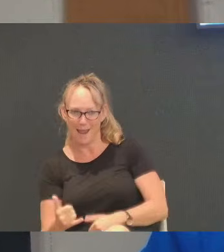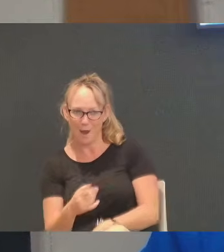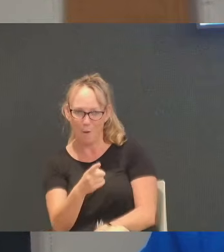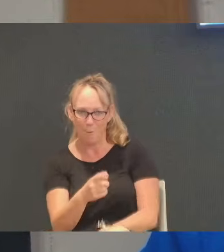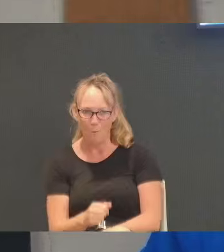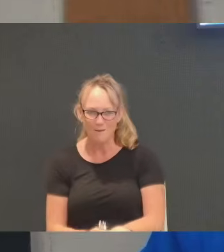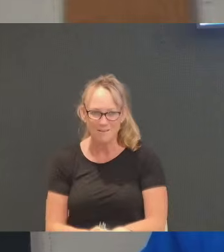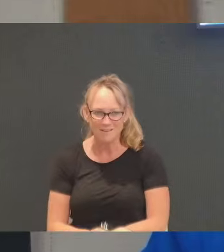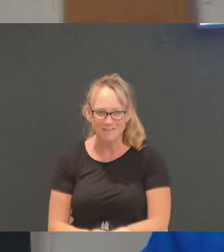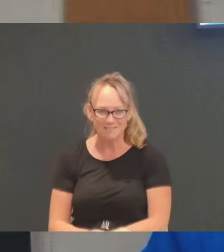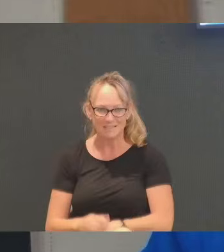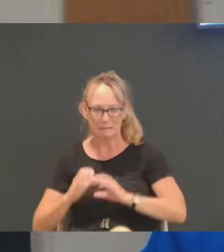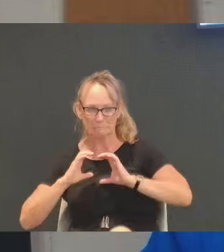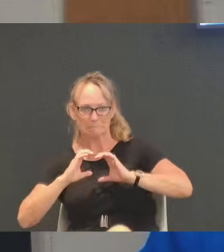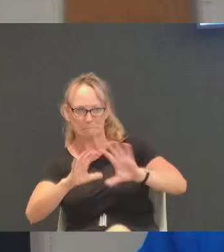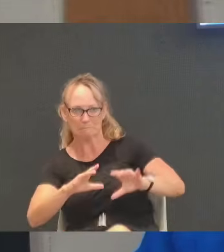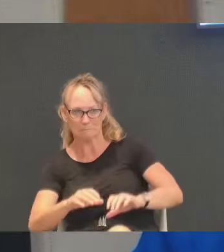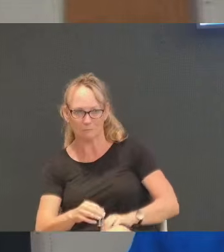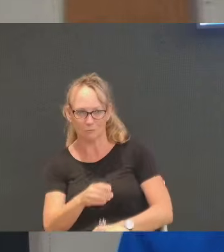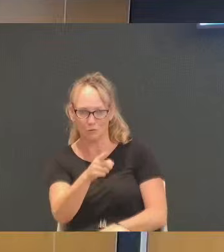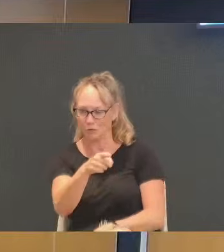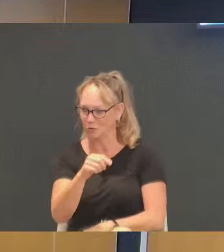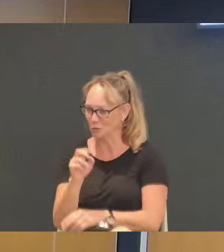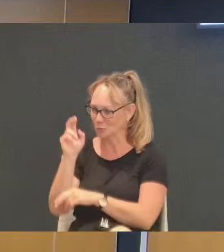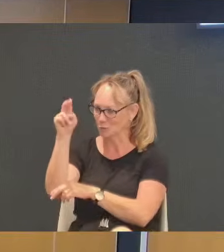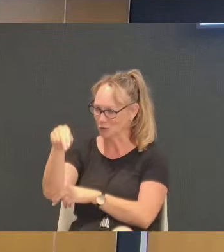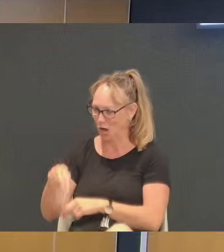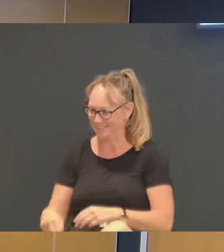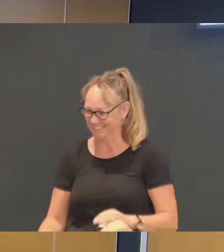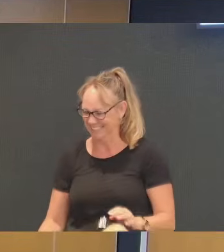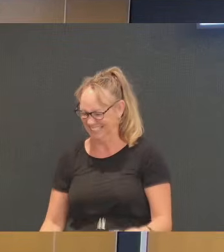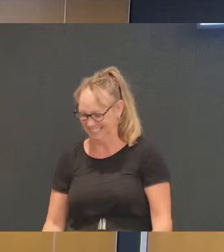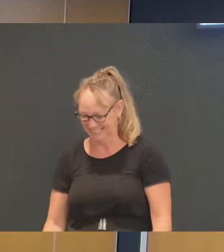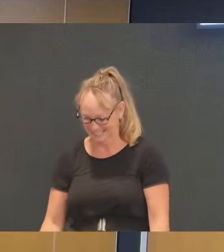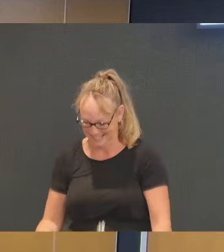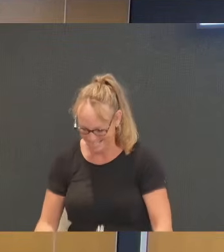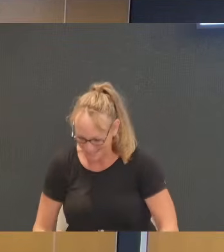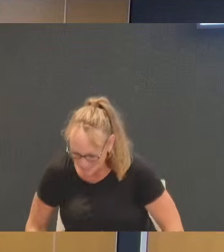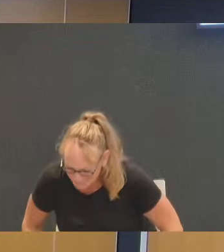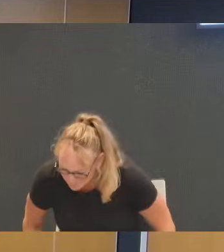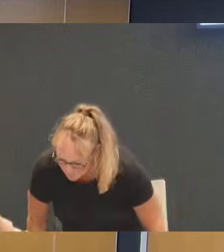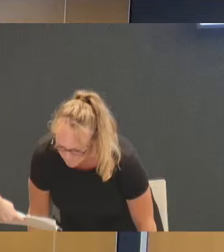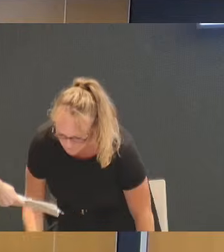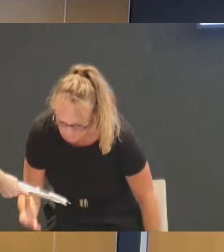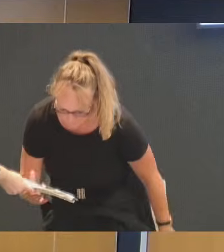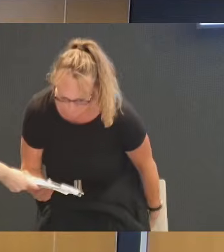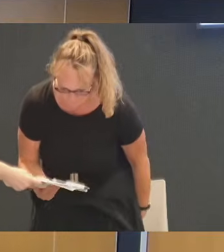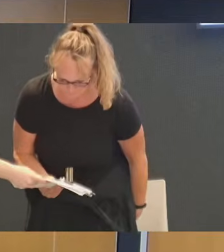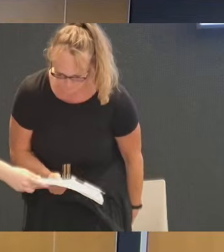shot. Thank you. Thank you, Commissioner Driehaus. Thank you. thank you. I'm I'm glad you're here